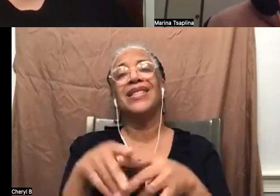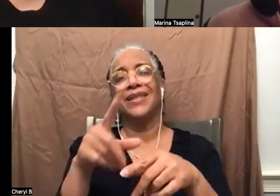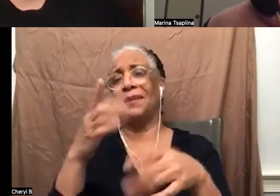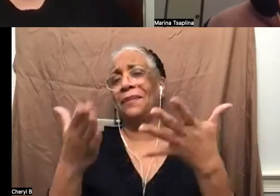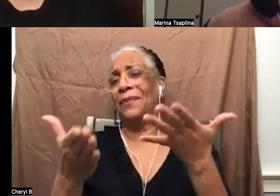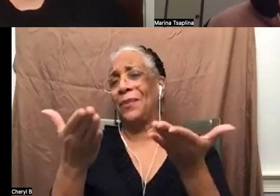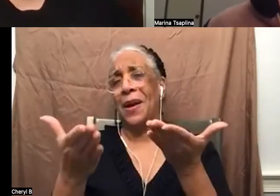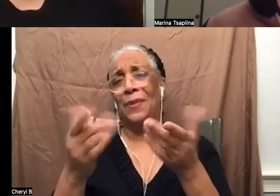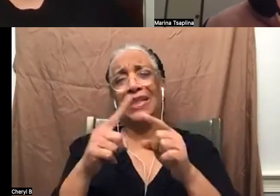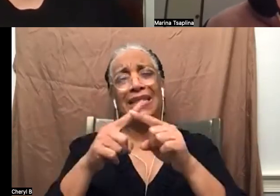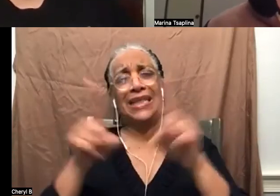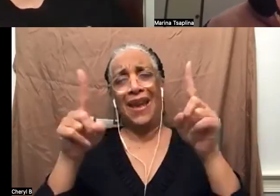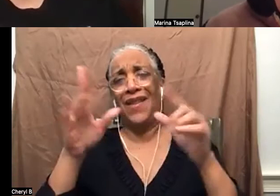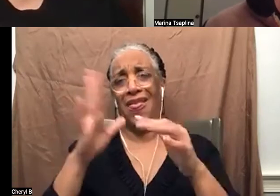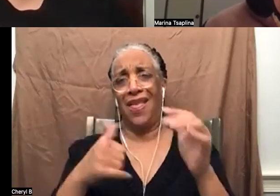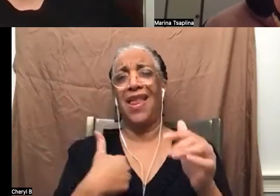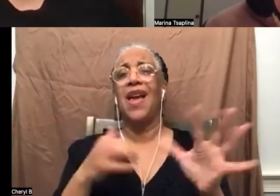I was doing 20 years ago when I was an undergrad.